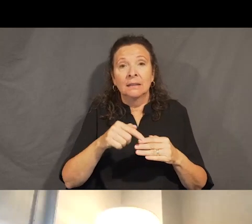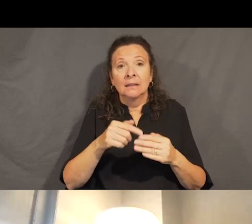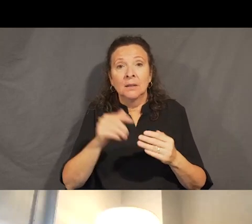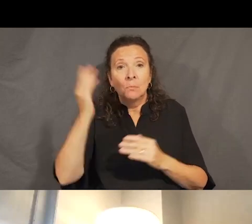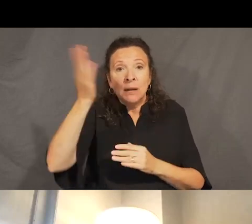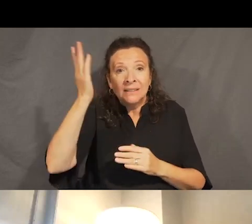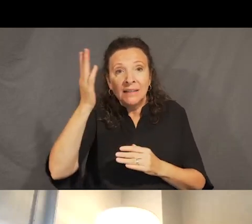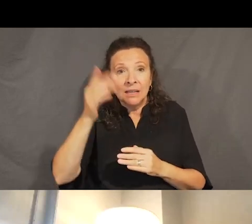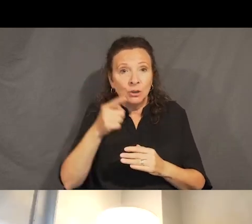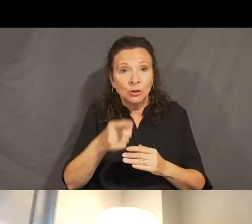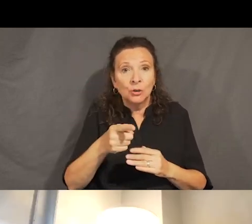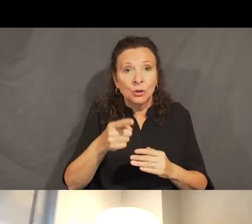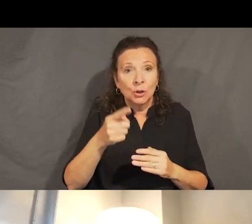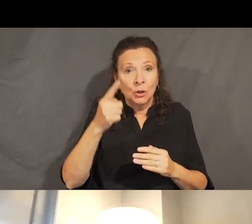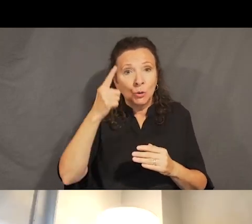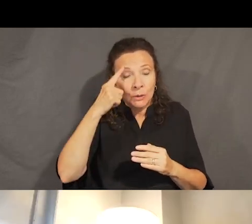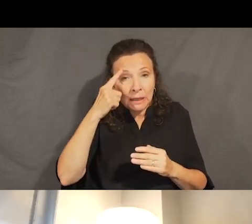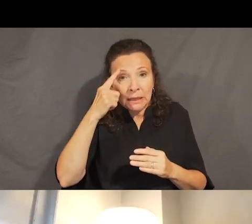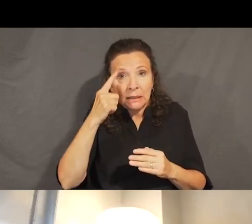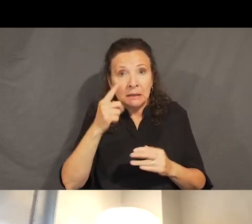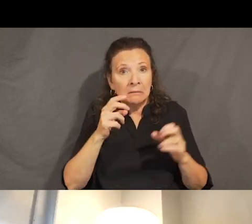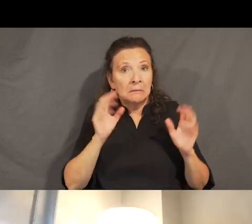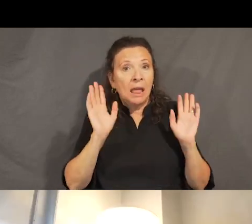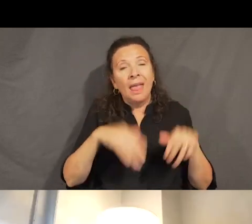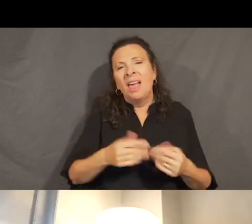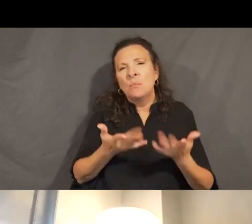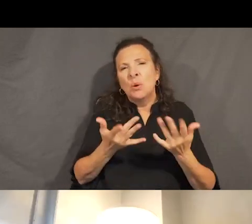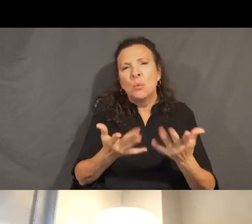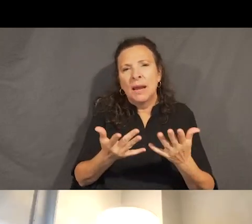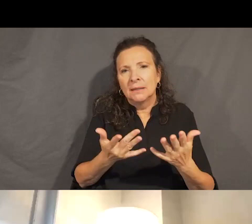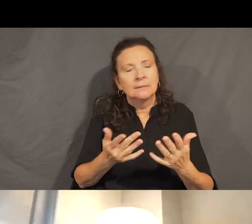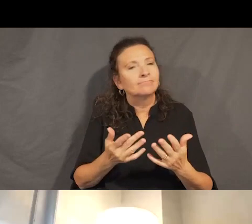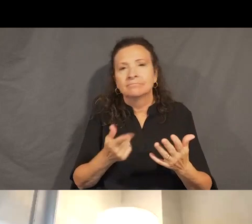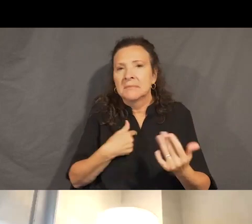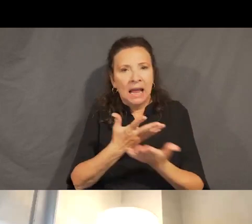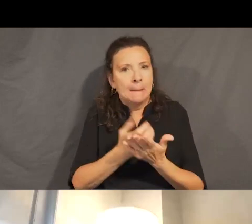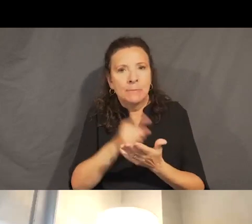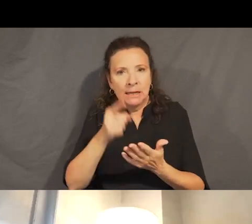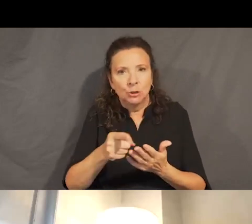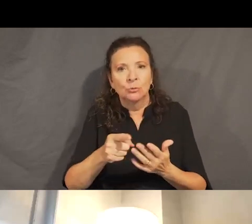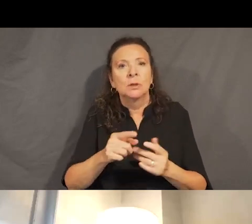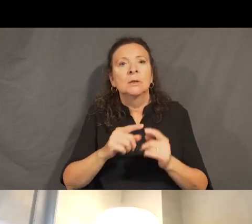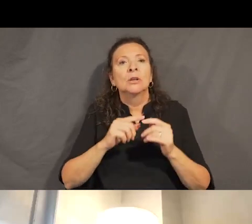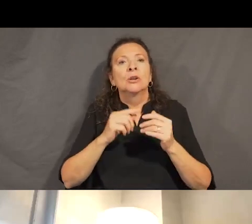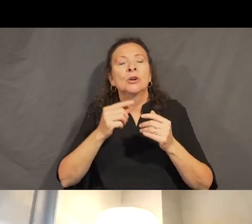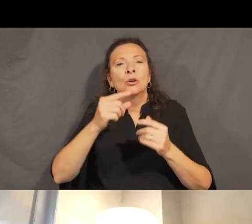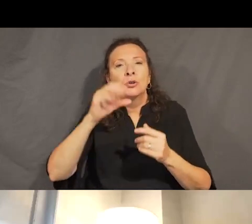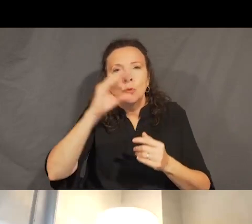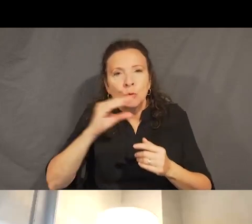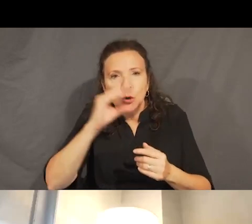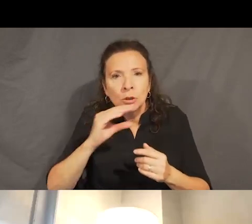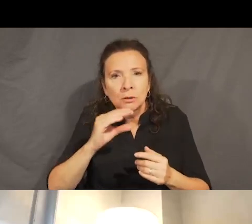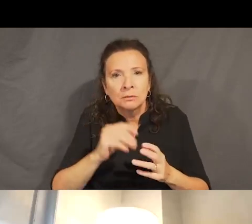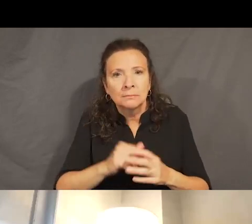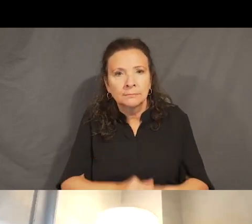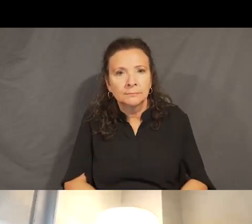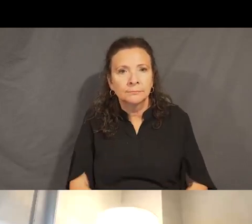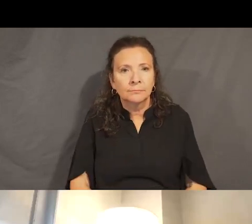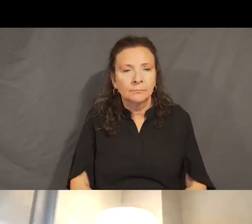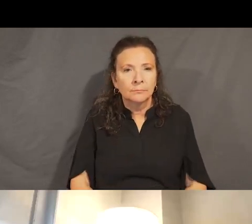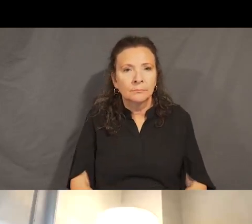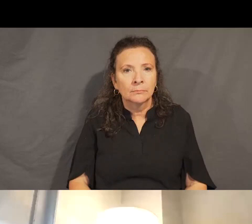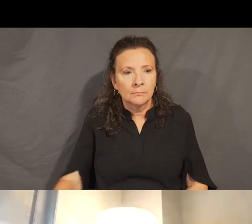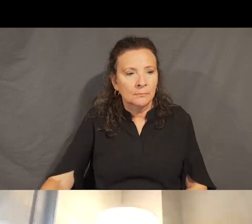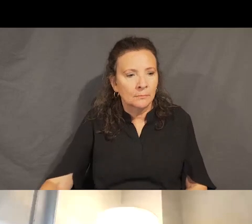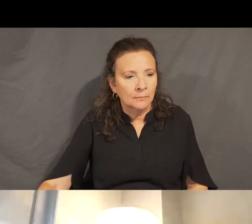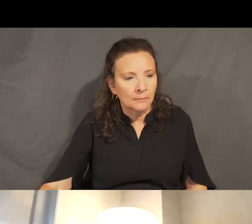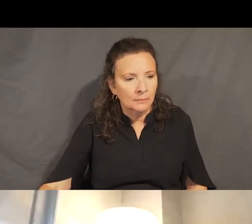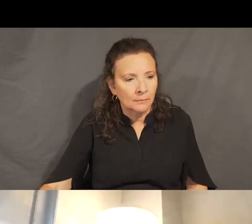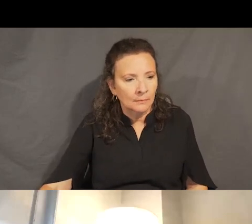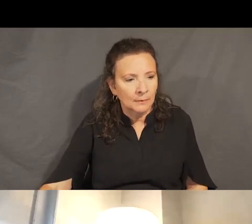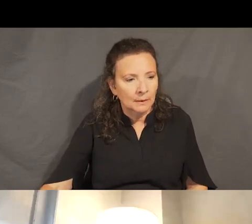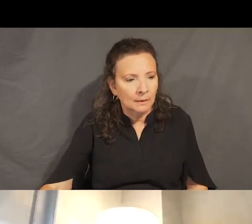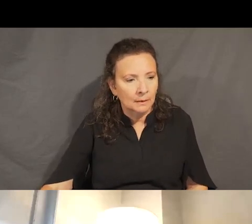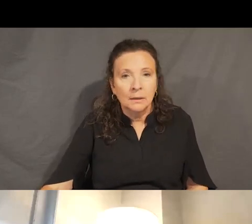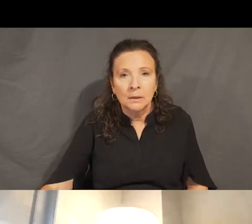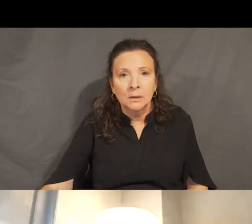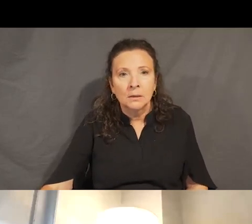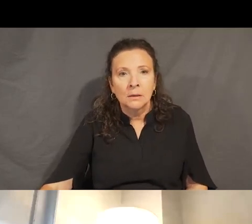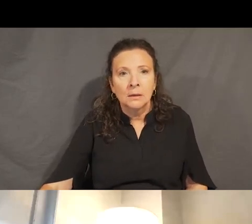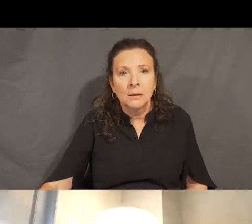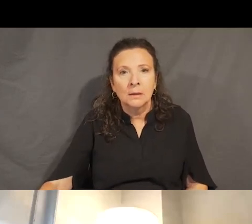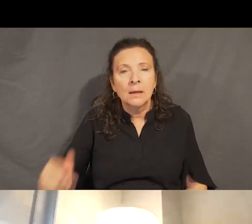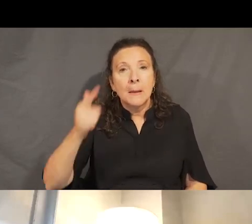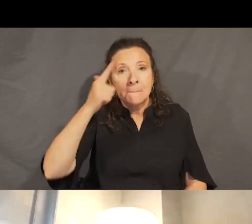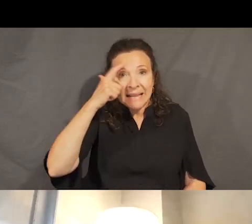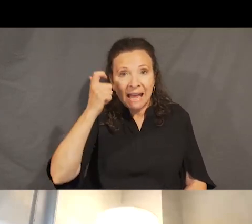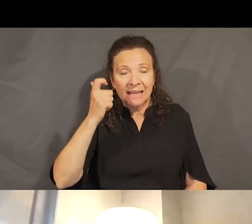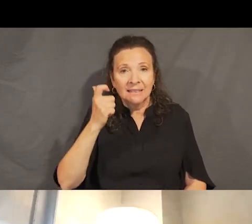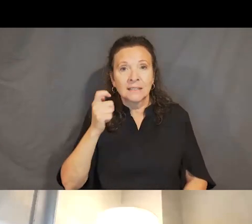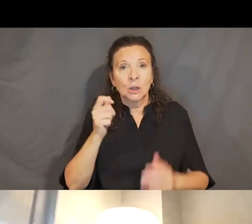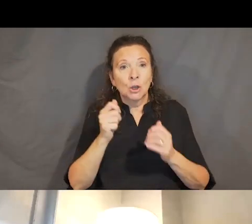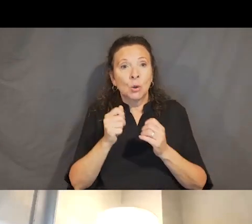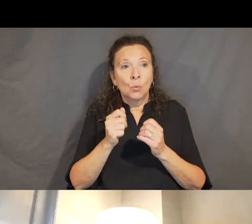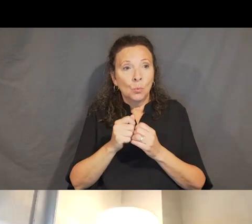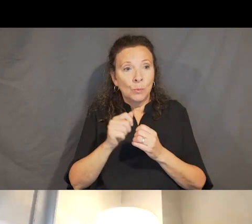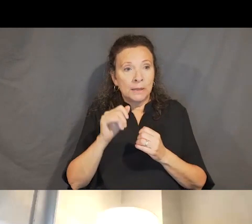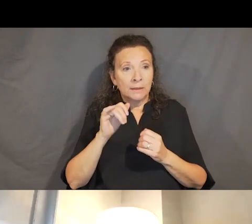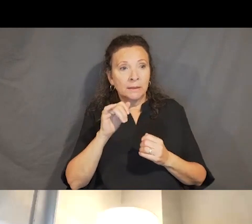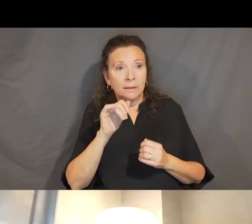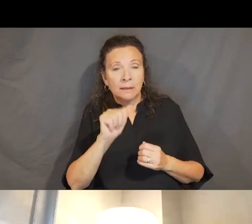I beg you, go Google SxSW 2023 -- because in her presentation, which was one of the most